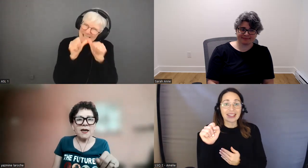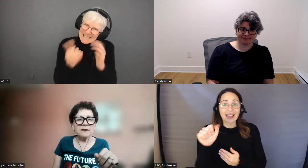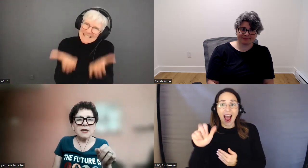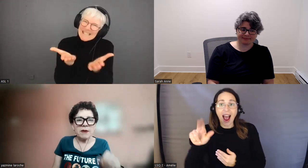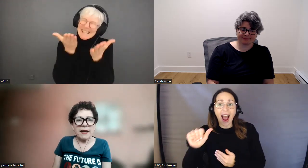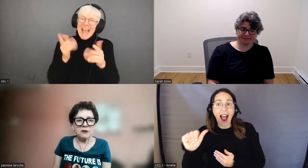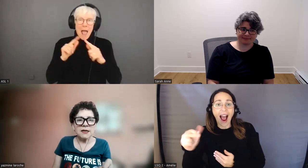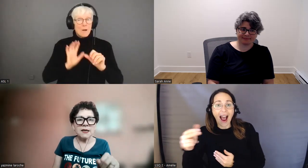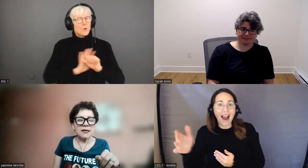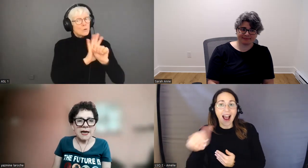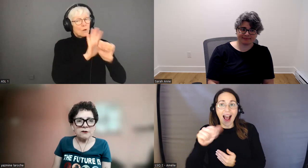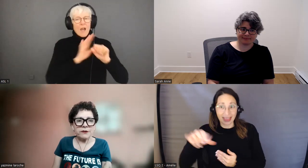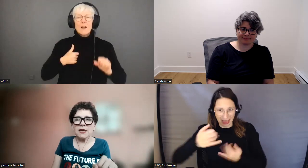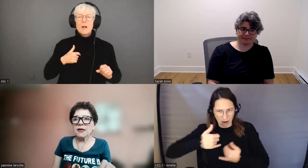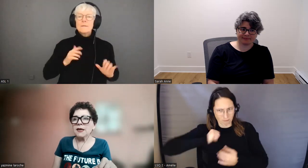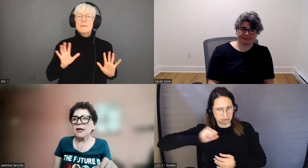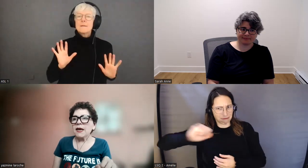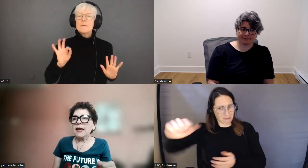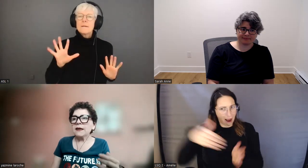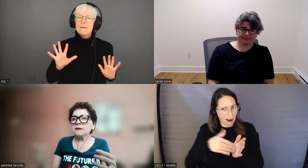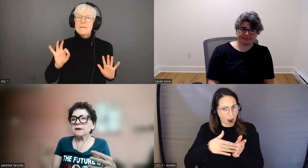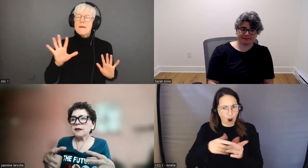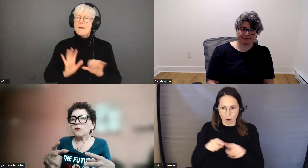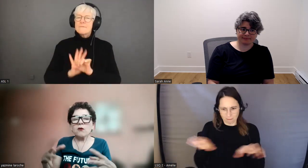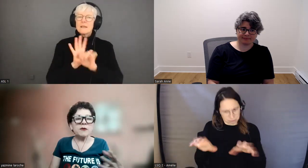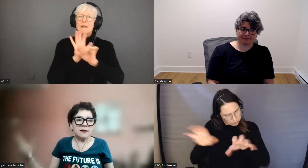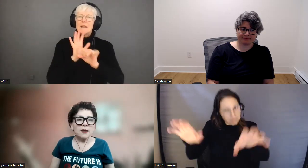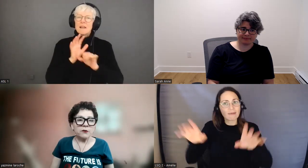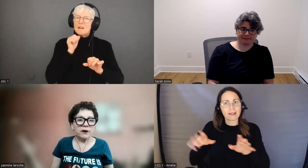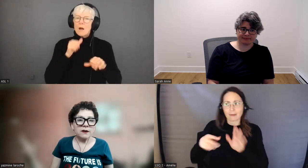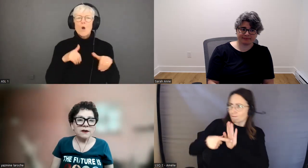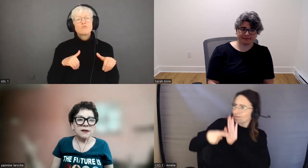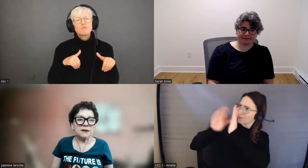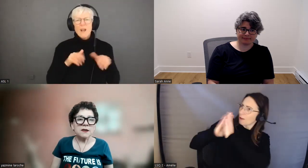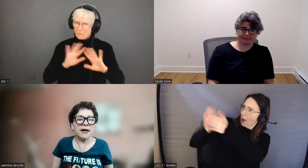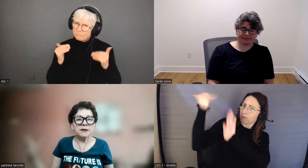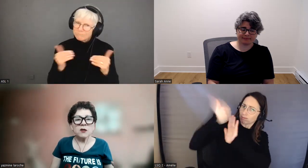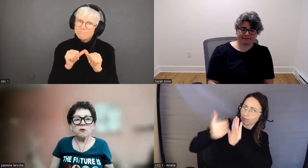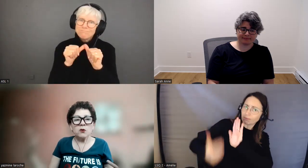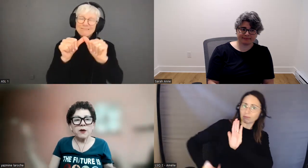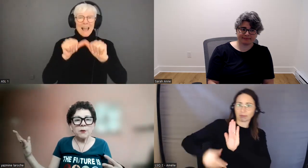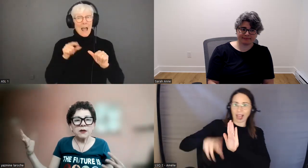and keep agitating and advocating and and grow that Network because as you move up and